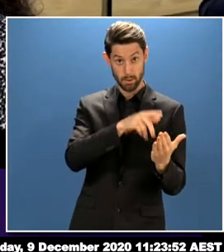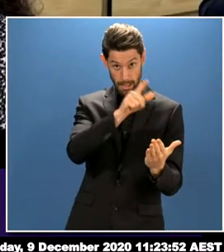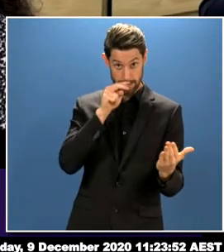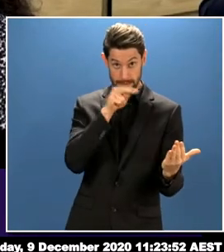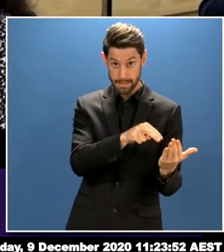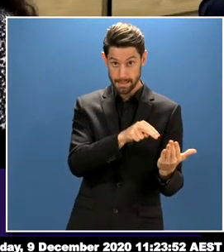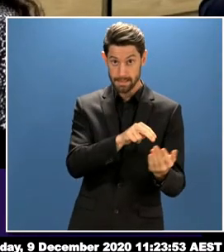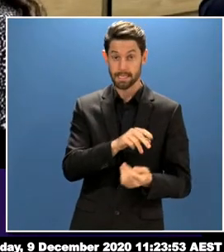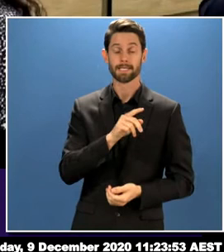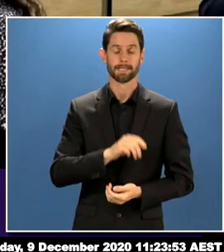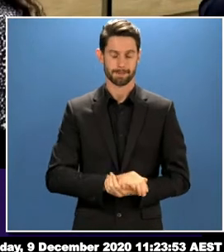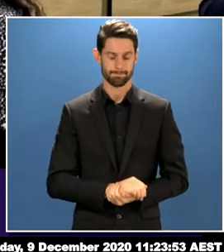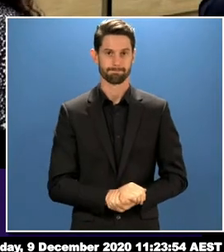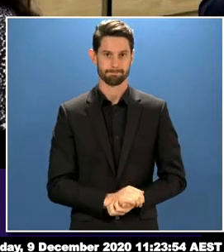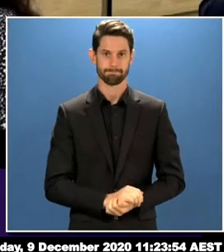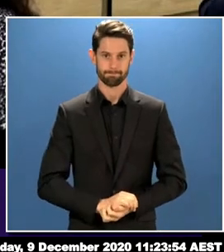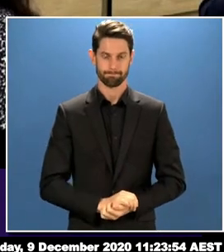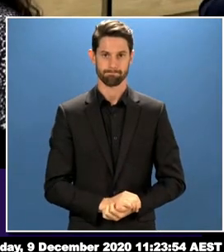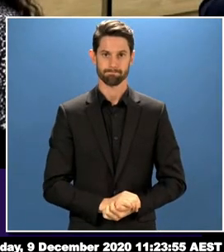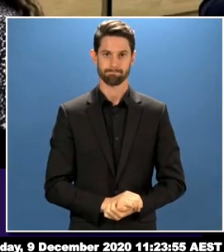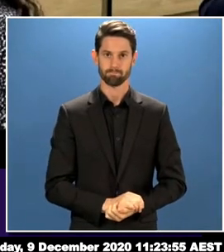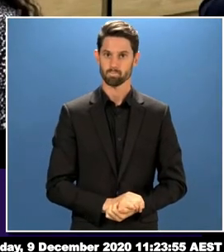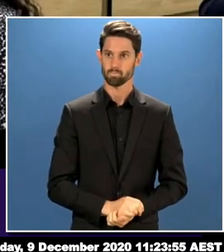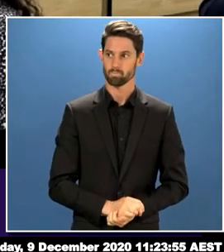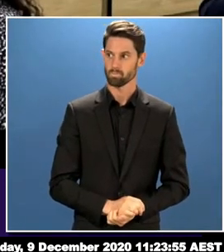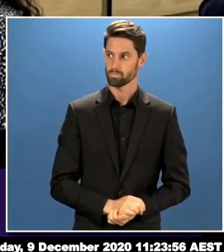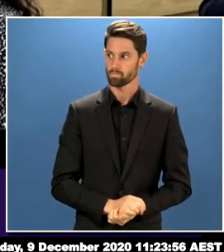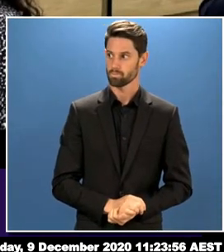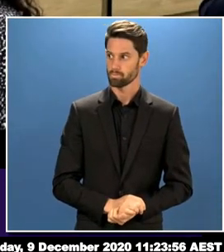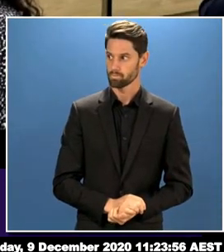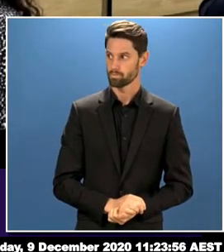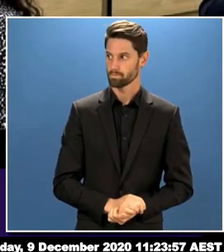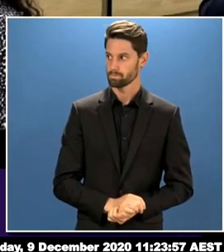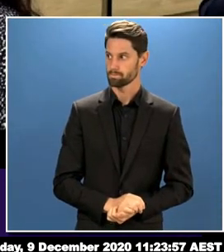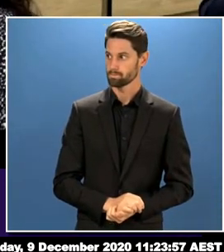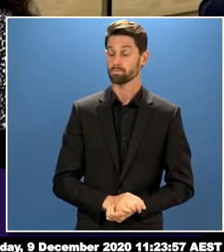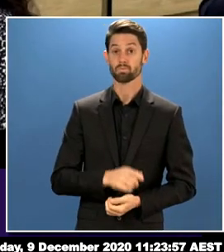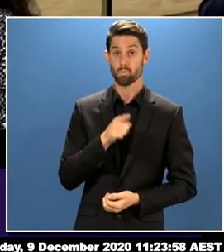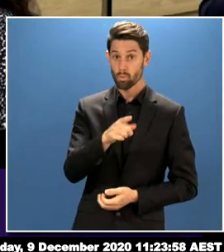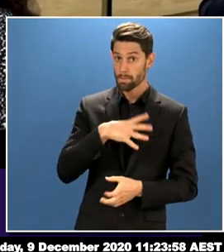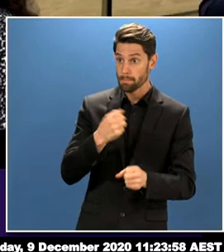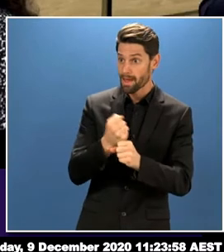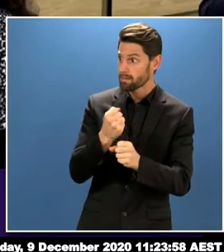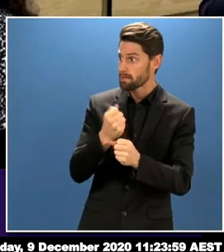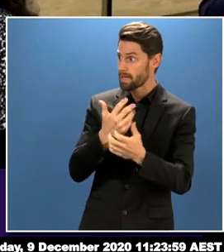I do, Ms Fraser. Are there any corrections or amendments that you would like